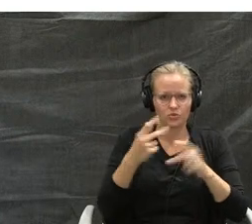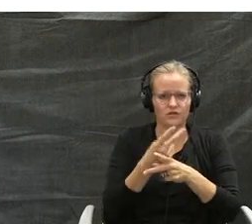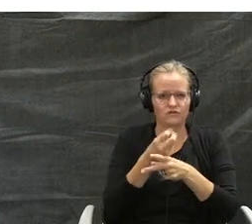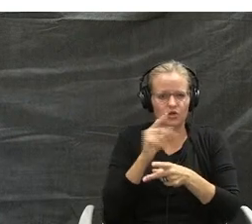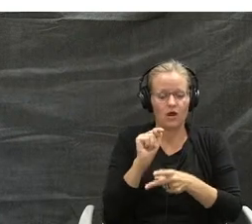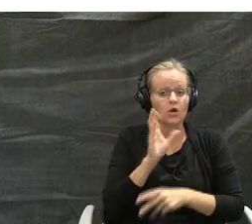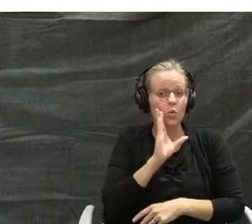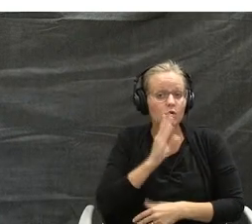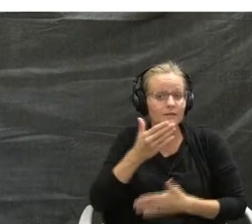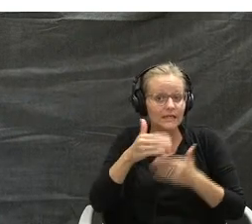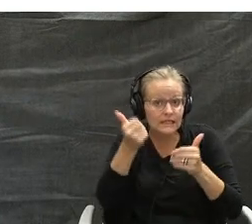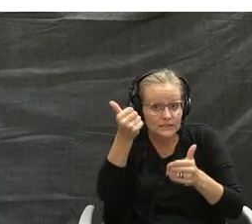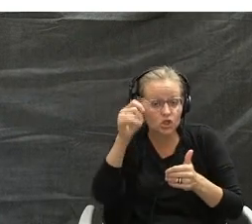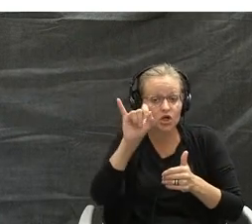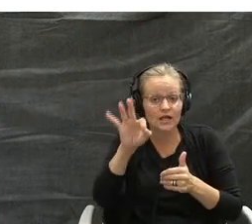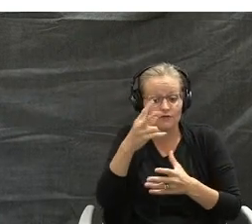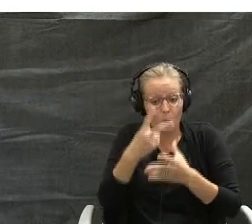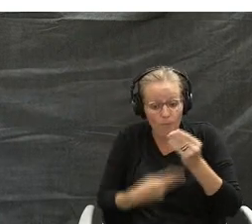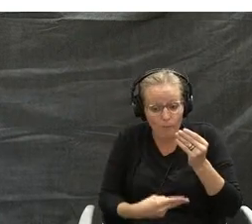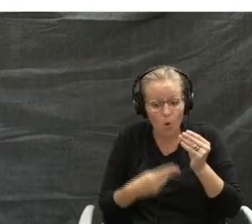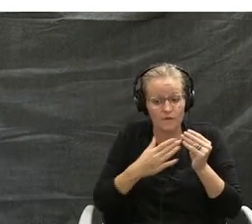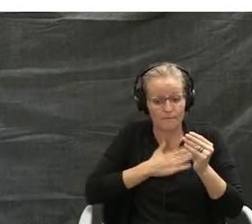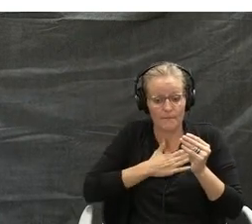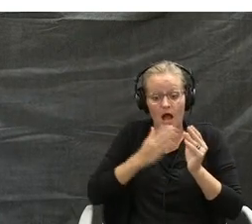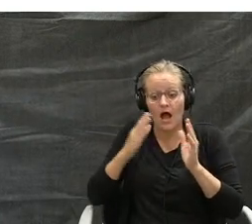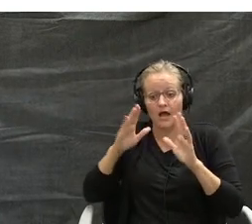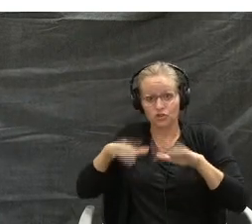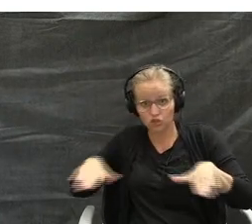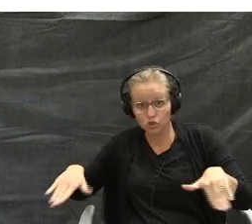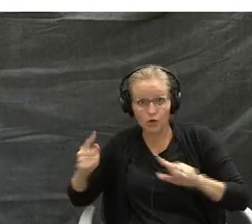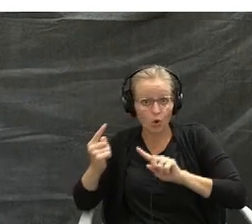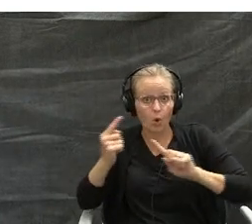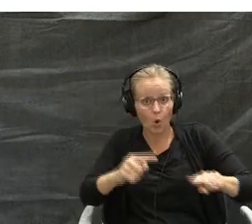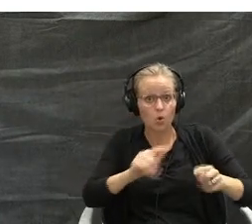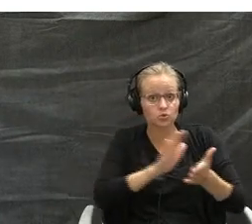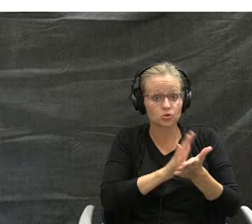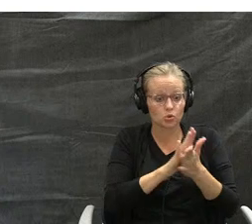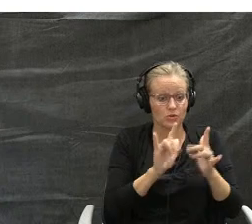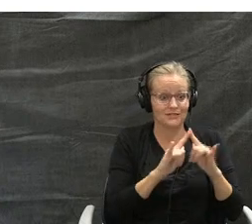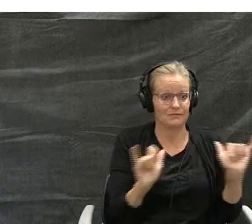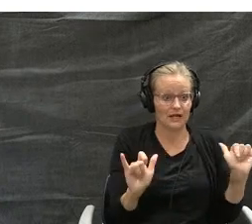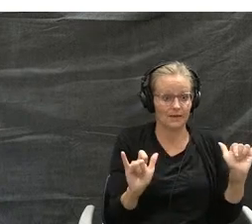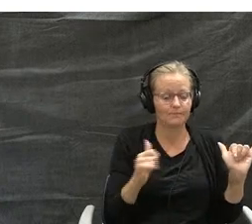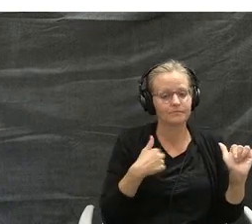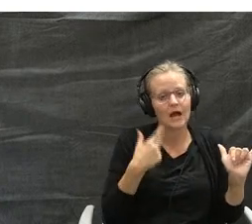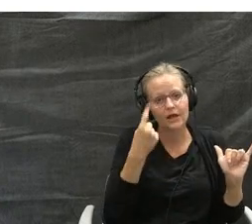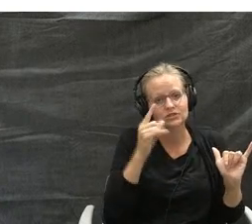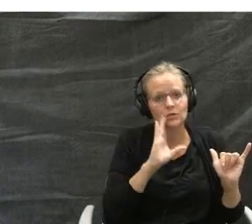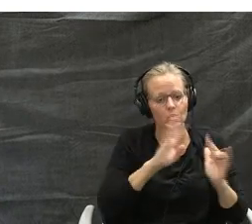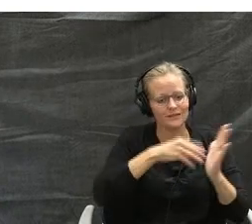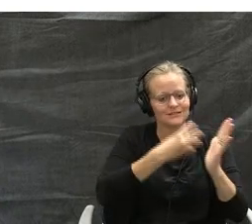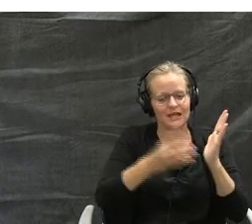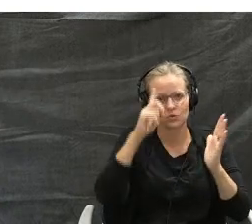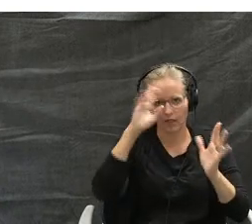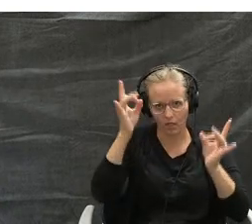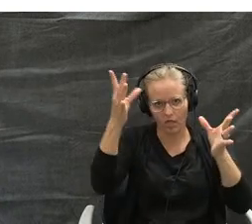I also appreciate this may be a scheduling nightmare for the school. Question two within the elementary grades in the hybrid